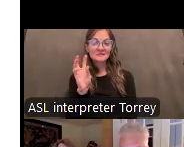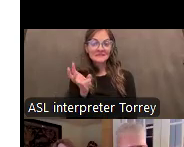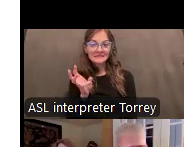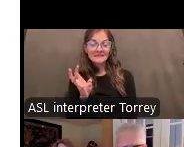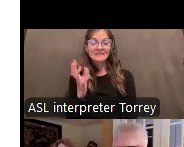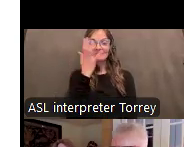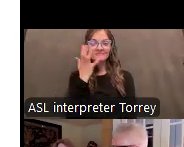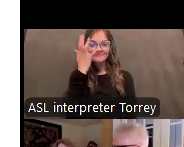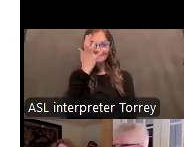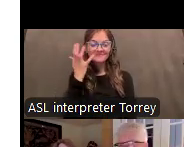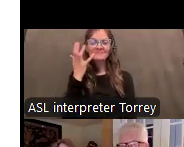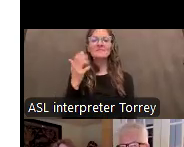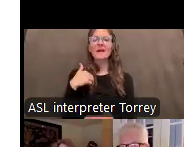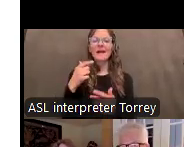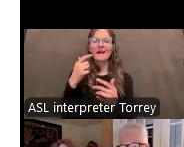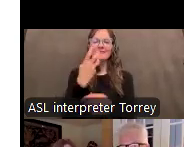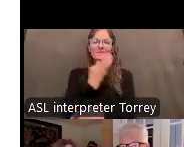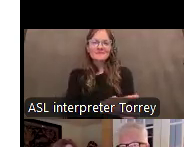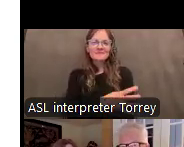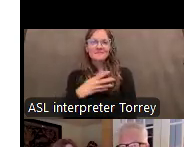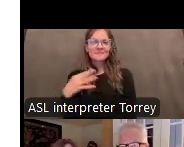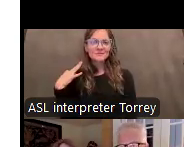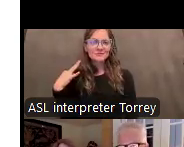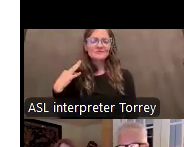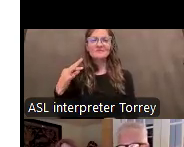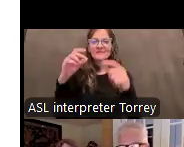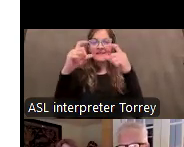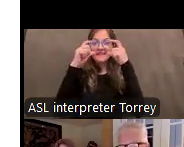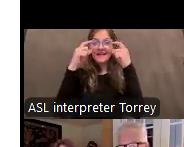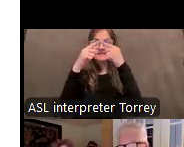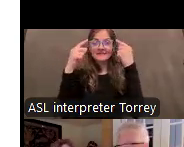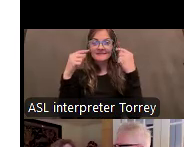and kind of shortish gray hair and I'm six foot six tall. You would not know that via web.